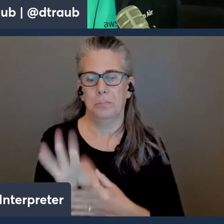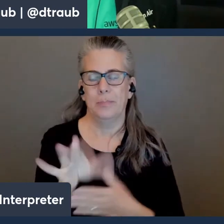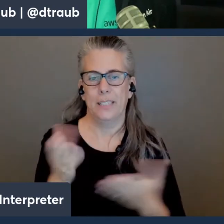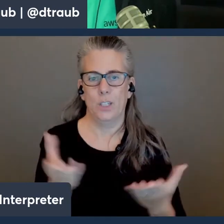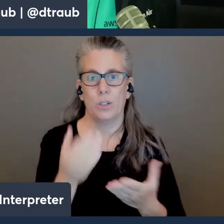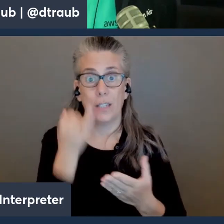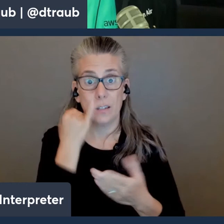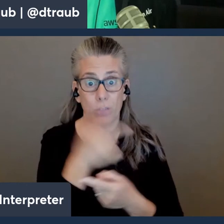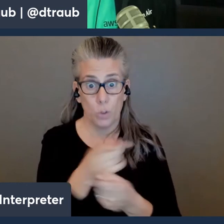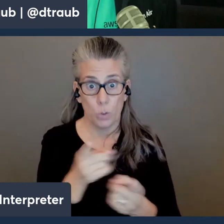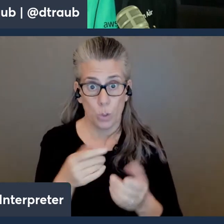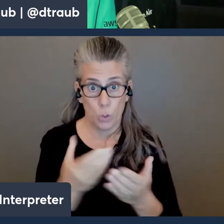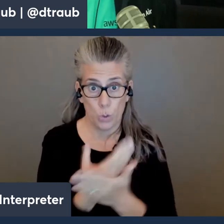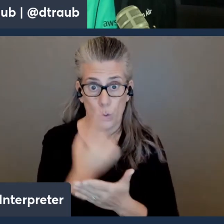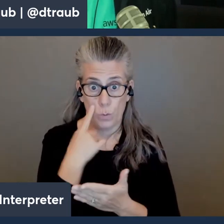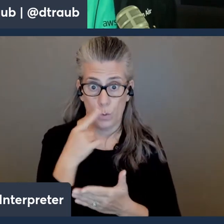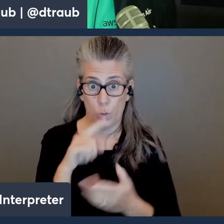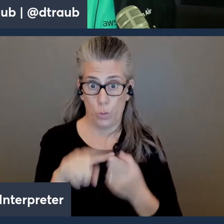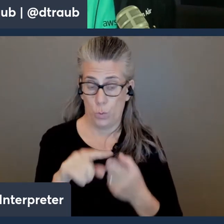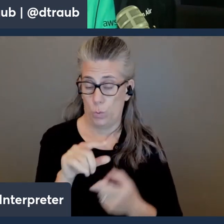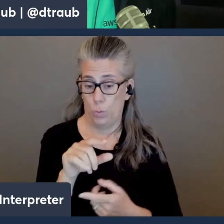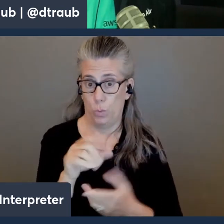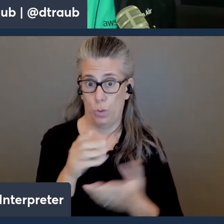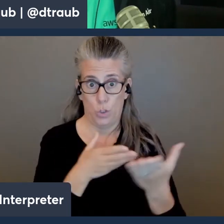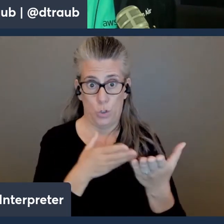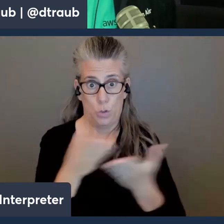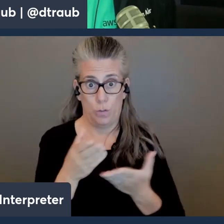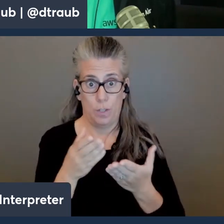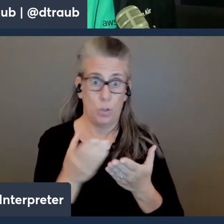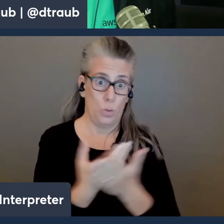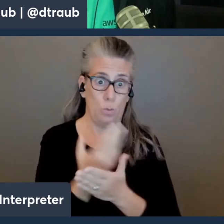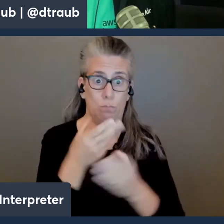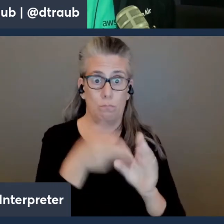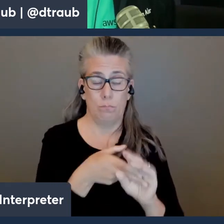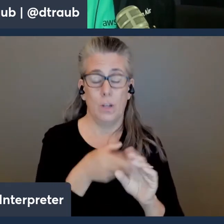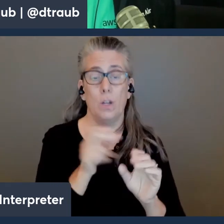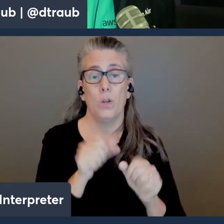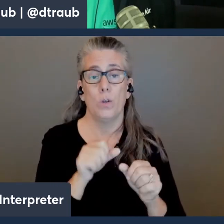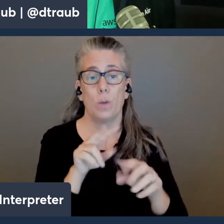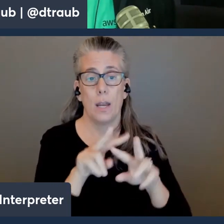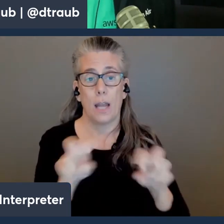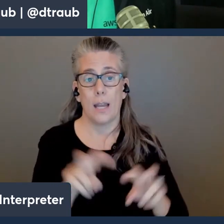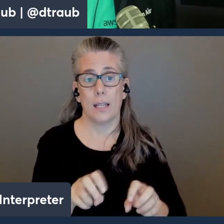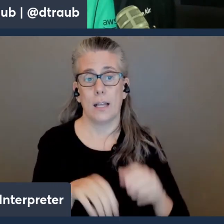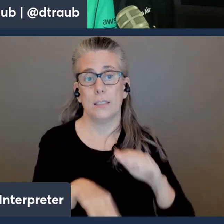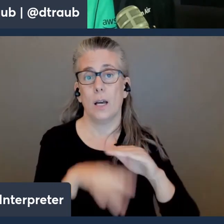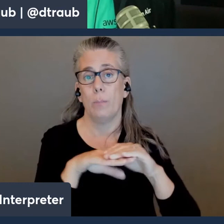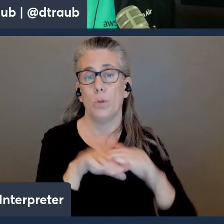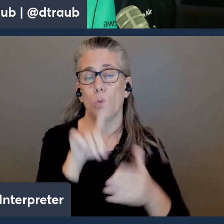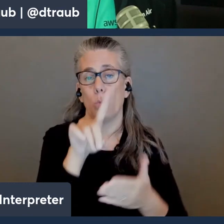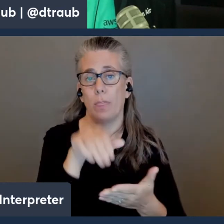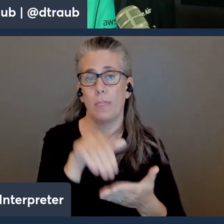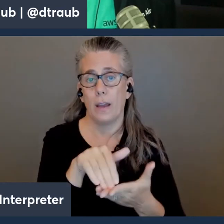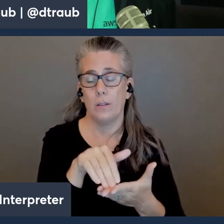you can analyze repositories up to a hundred thousand lines of code free for your first 90 days.